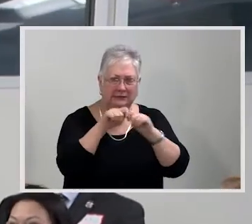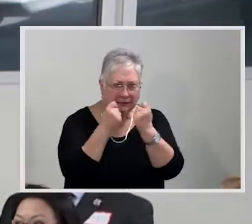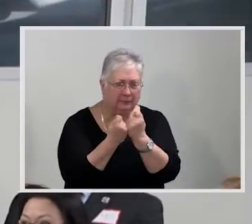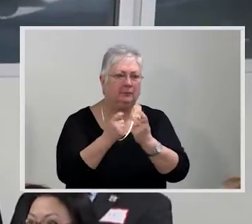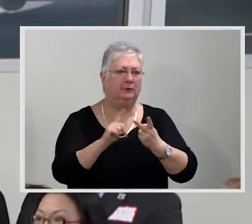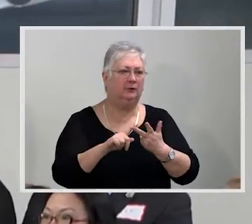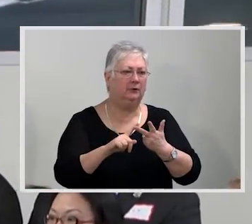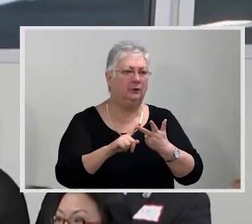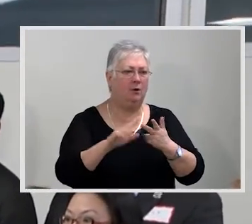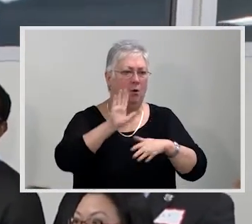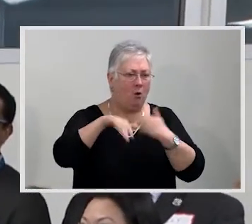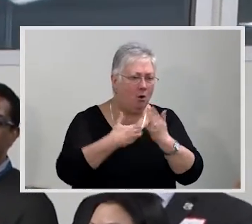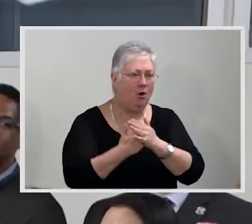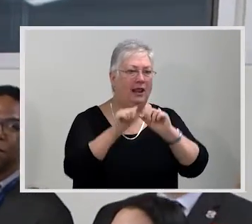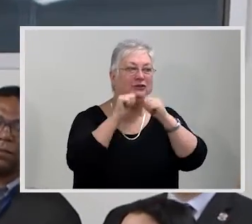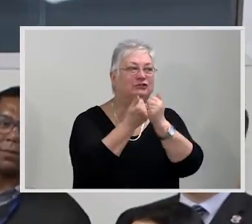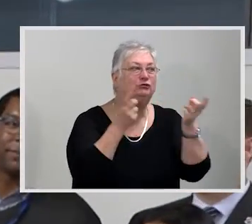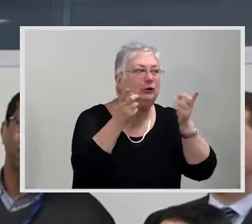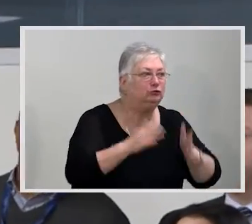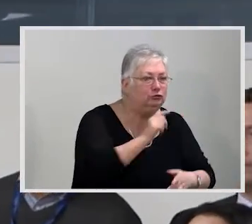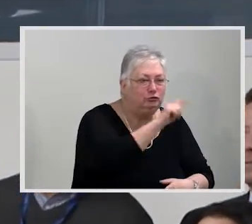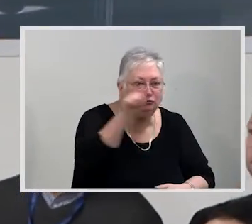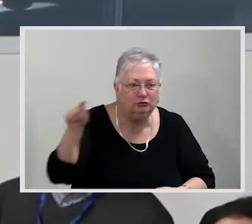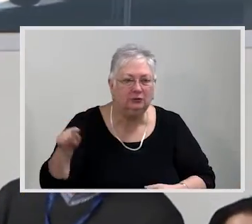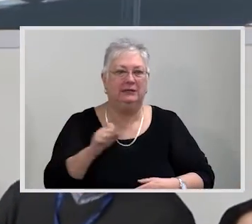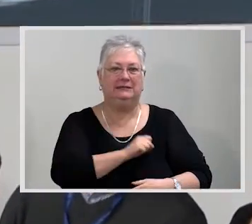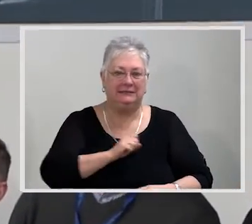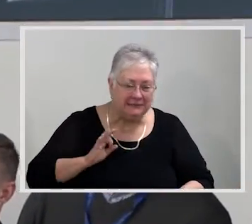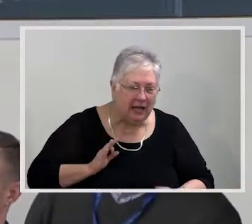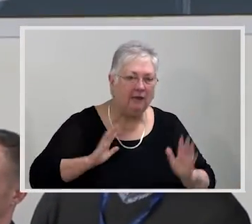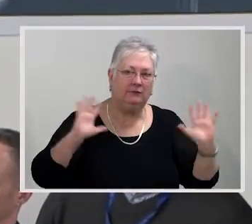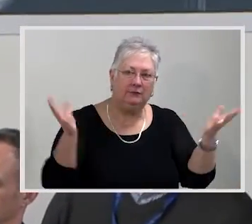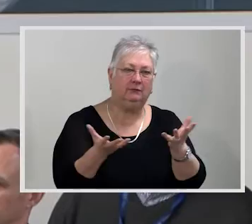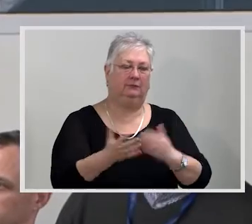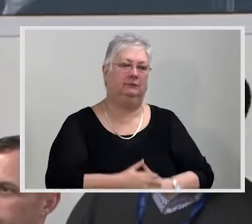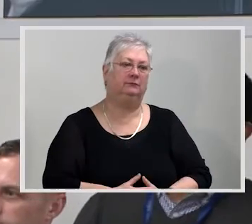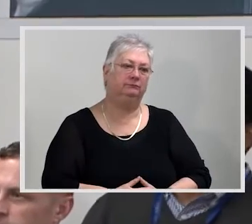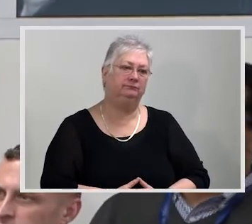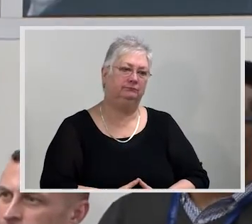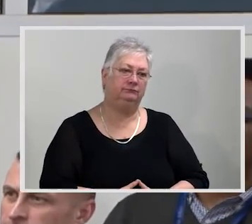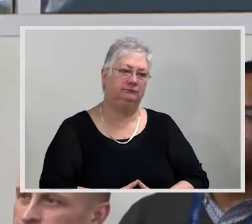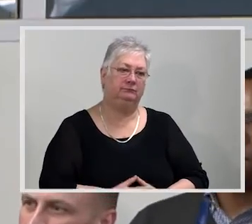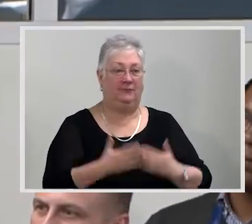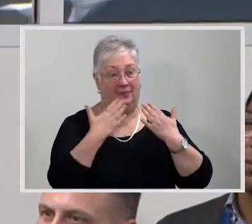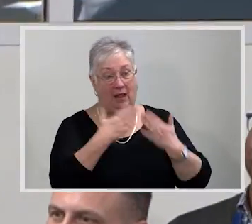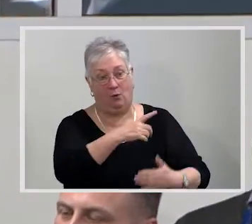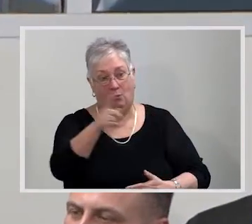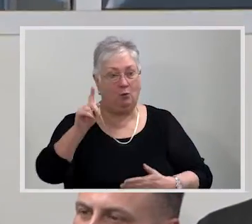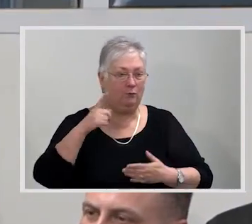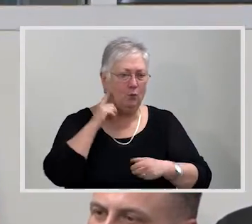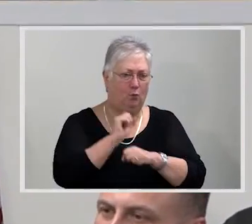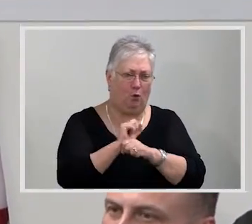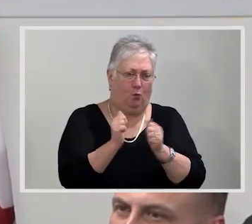DIRECTORS AND STAFF WHO ARE HERE FOR REALLY WORKING WITH ALL THE TABLES. I'VE GOT TO SAY THIS IS THE MOST